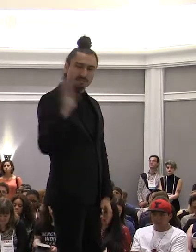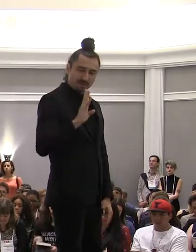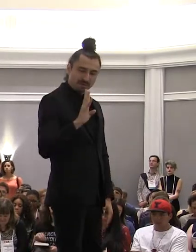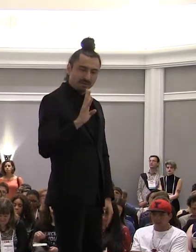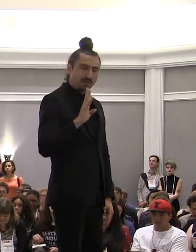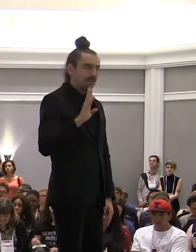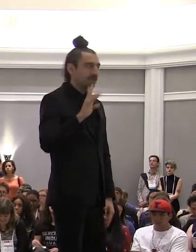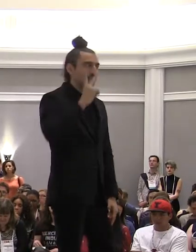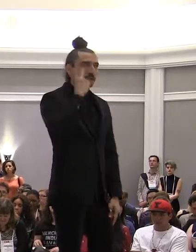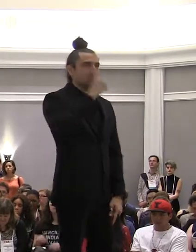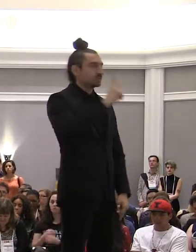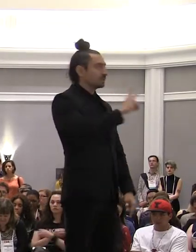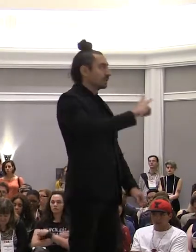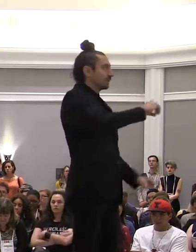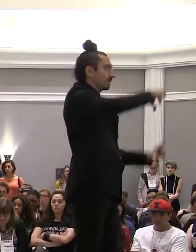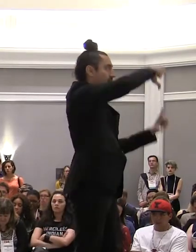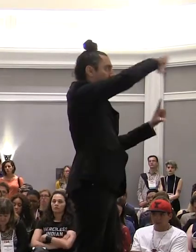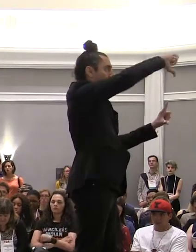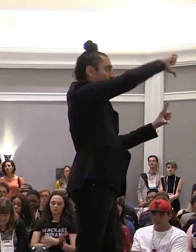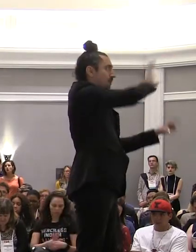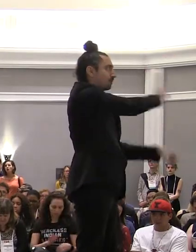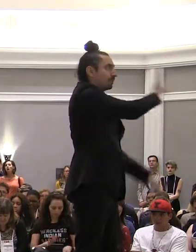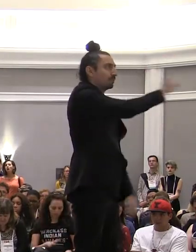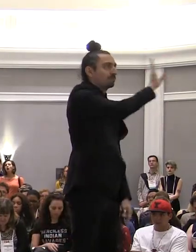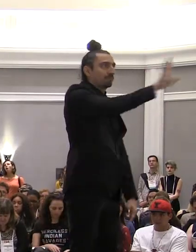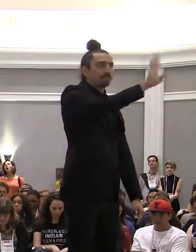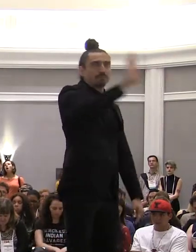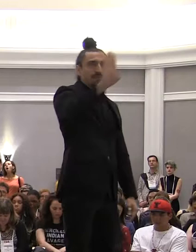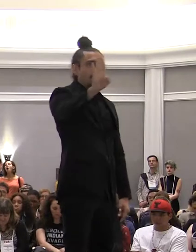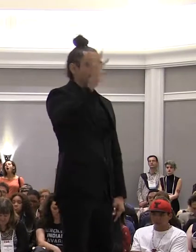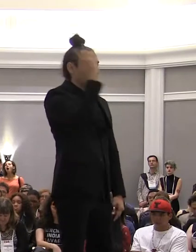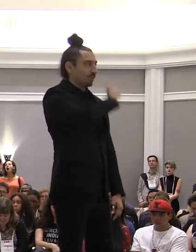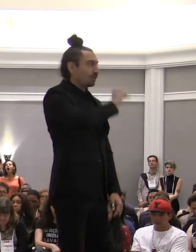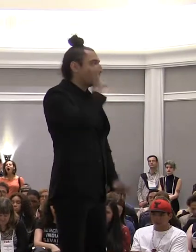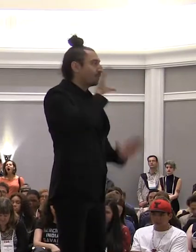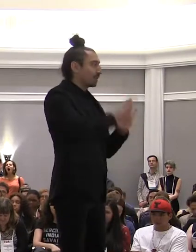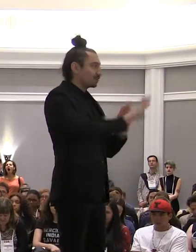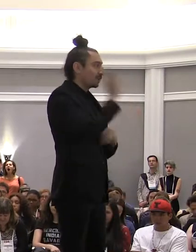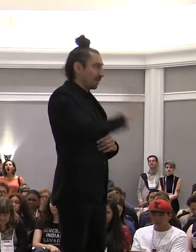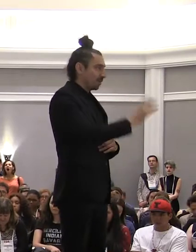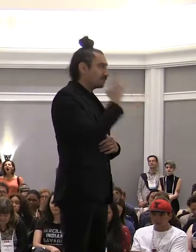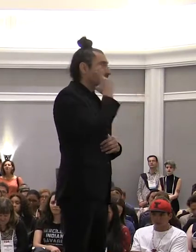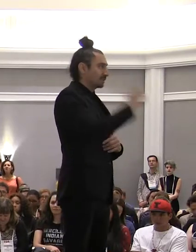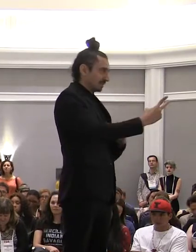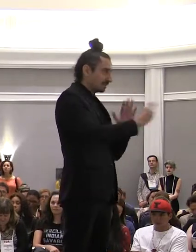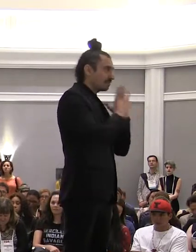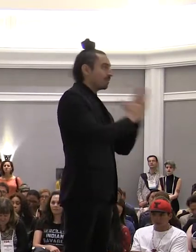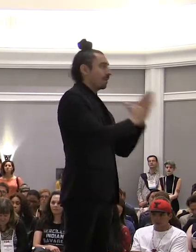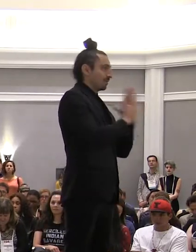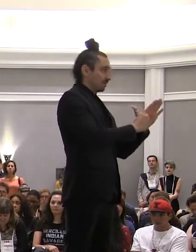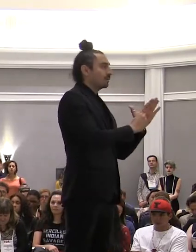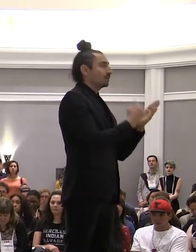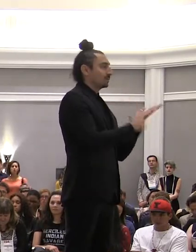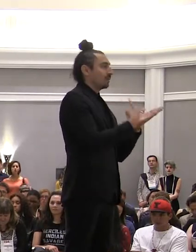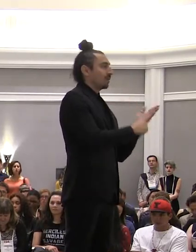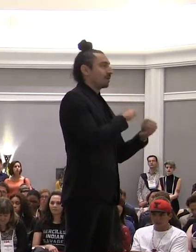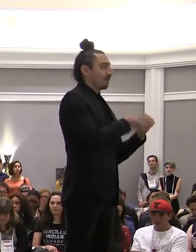And out of this you'll have the model for what we did, and also we'll talk about the piece we will be premiering on June 25th,